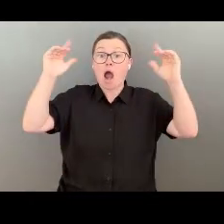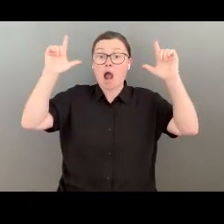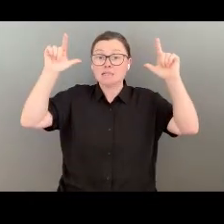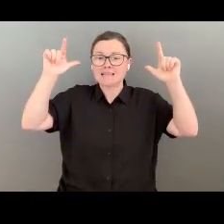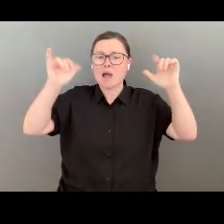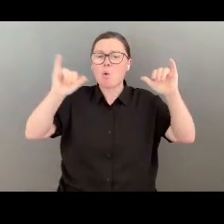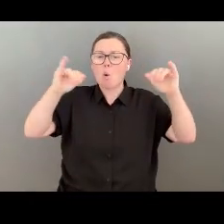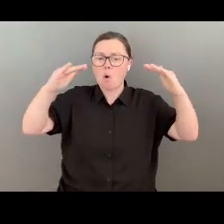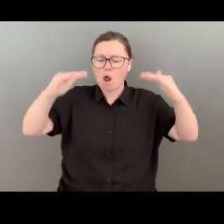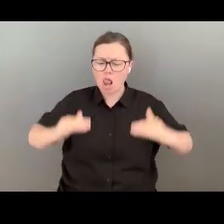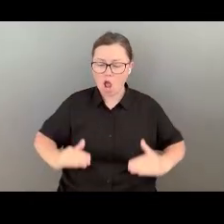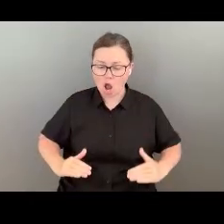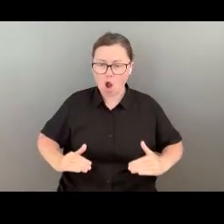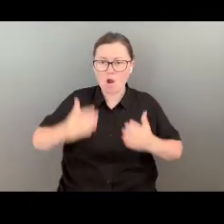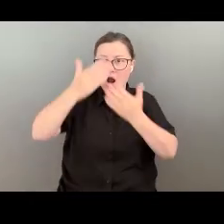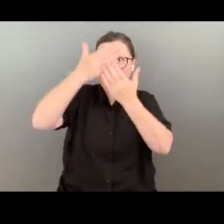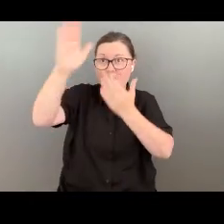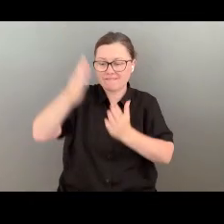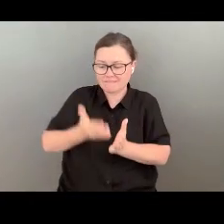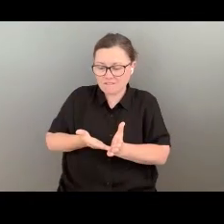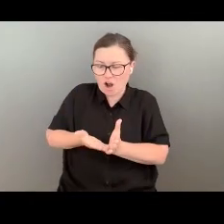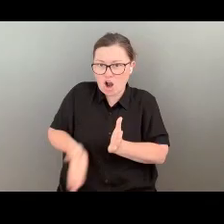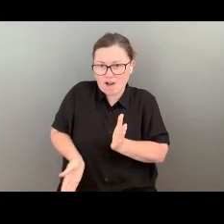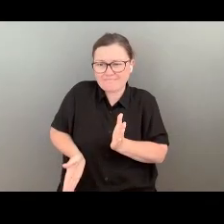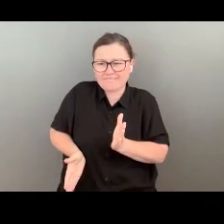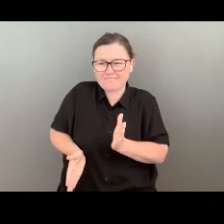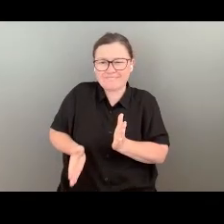And that allowed me to feel comfortable and actually enjoy,